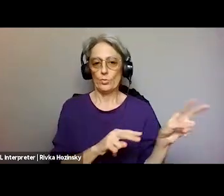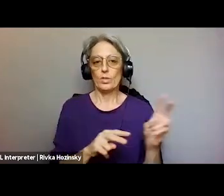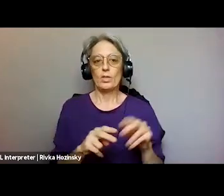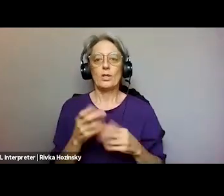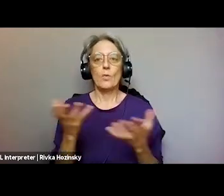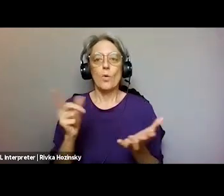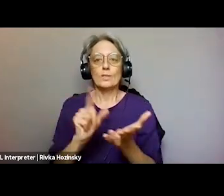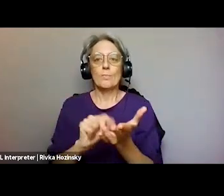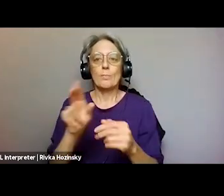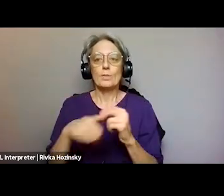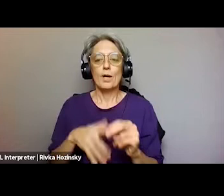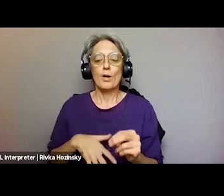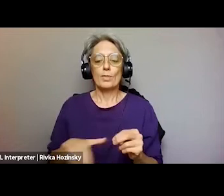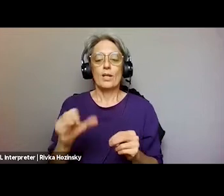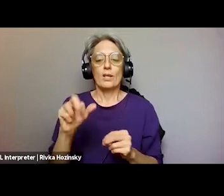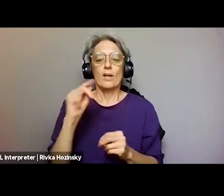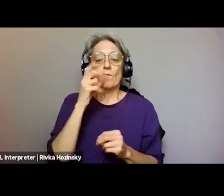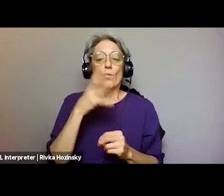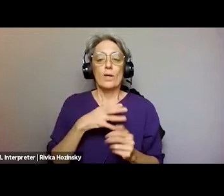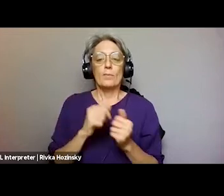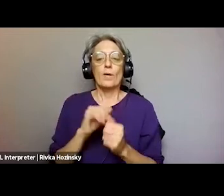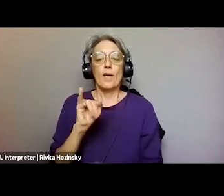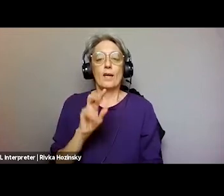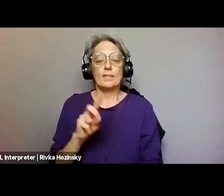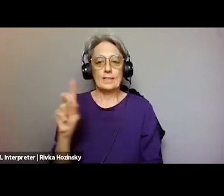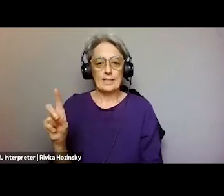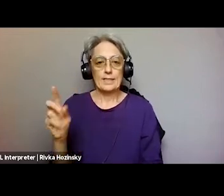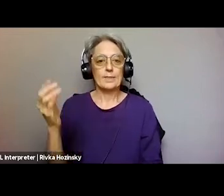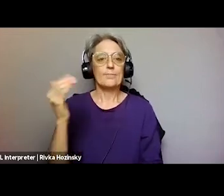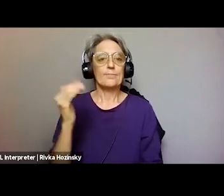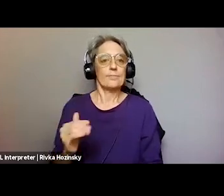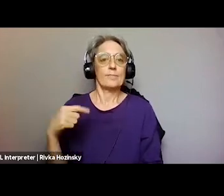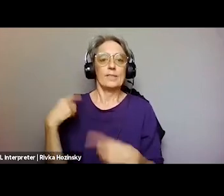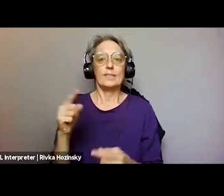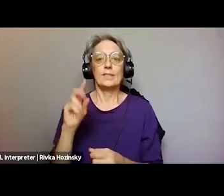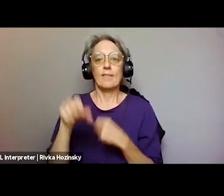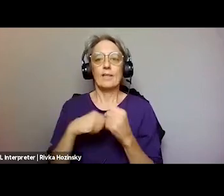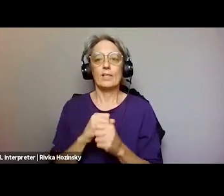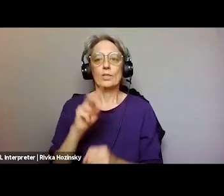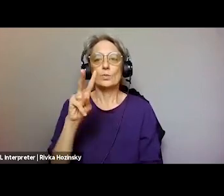for women with IDD intellectual development disability. Since 2000, we’ve identified 17